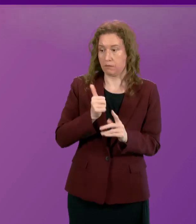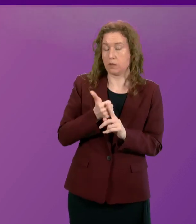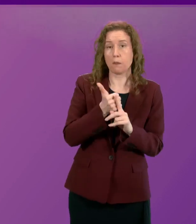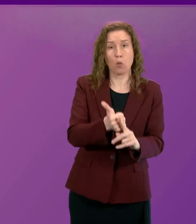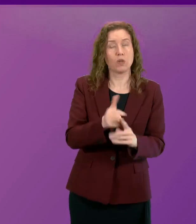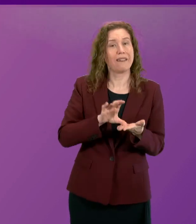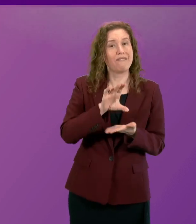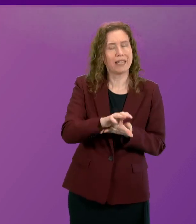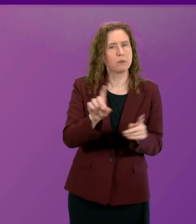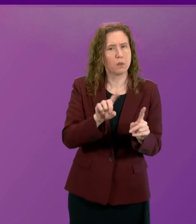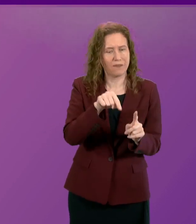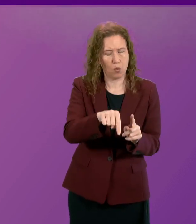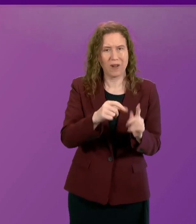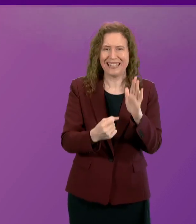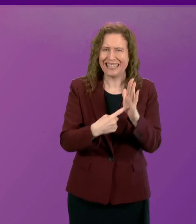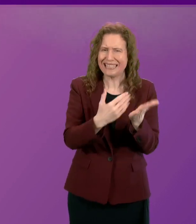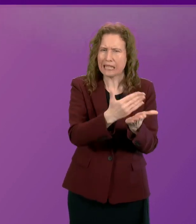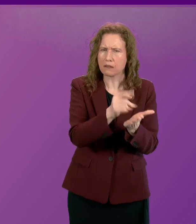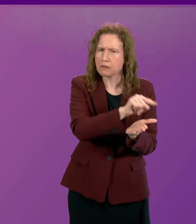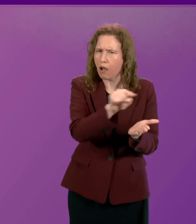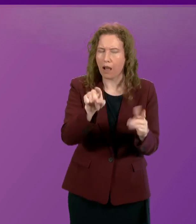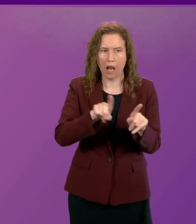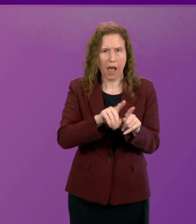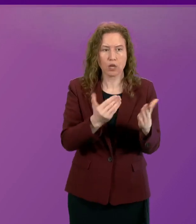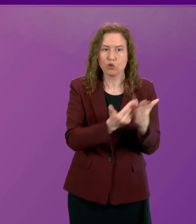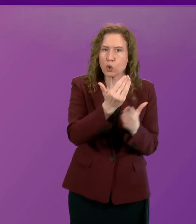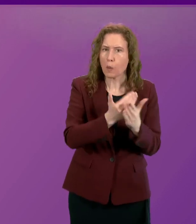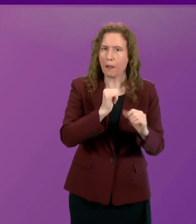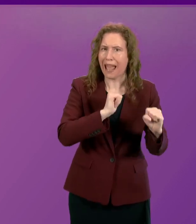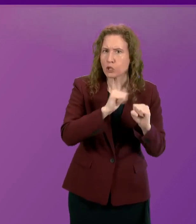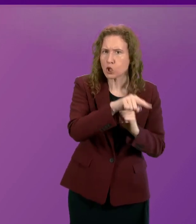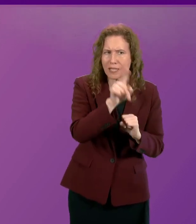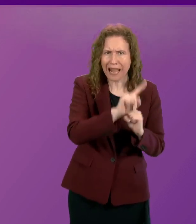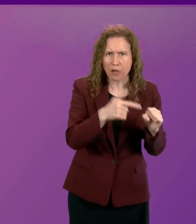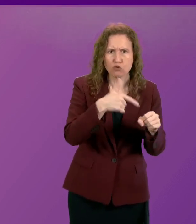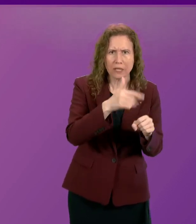investment in key sectors of the economy, such as renewable energy, and we are actively involved in